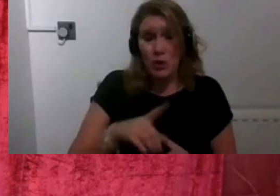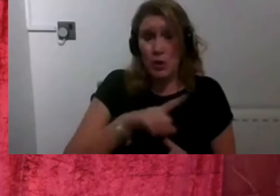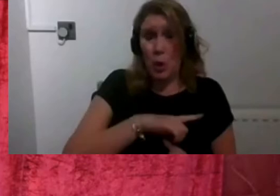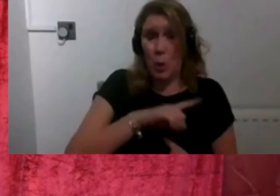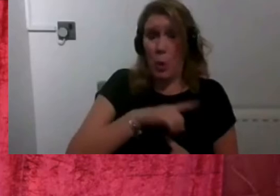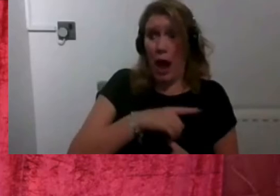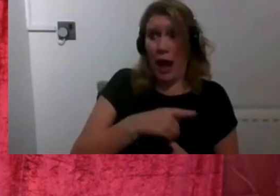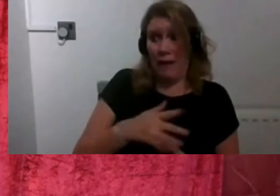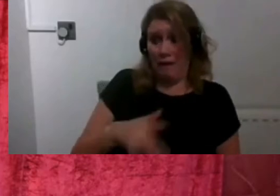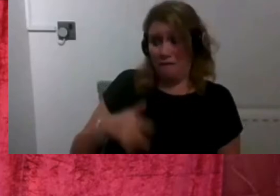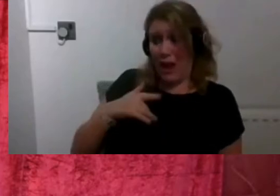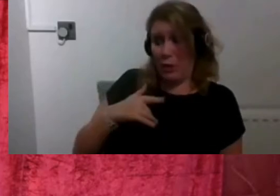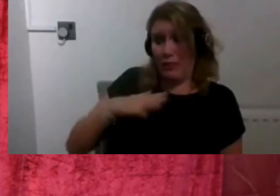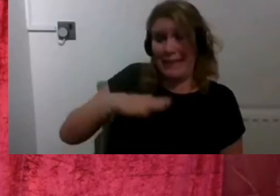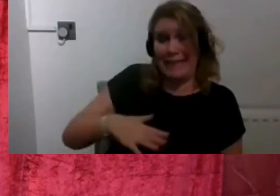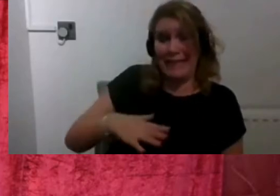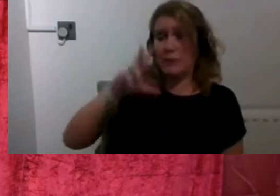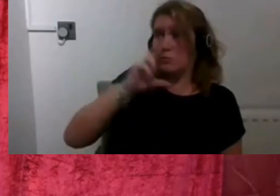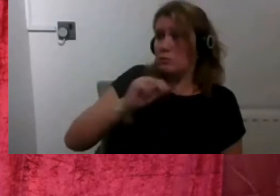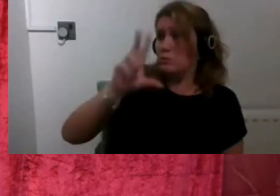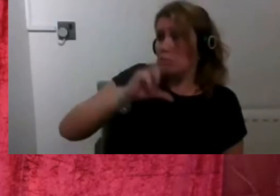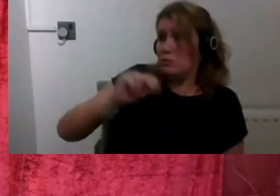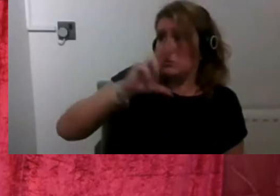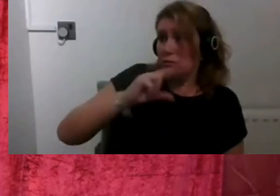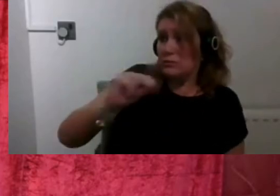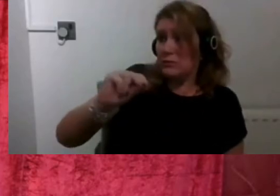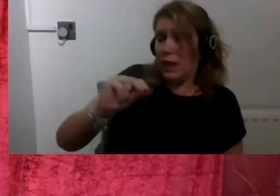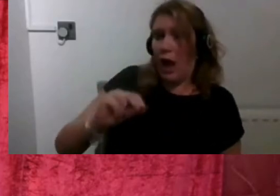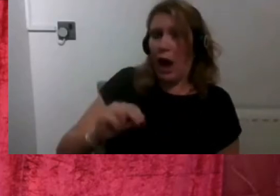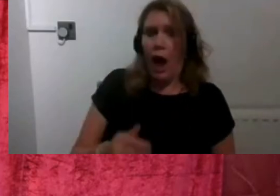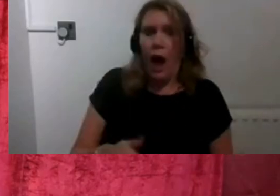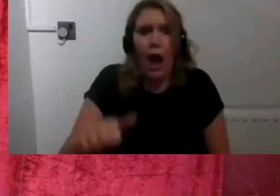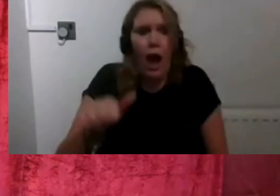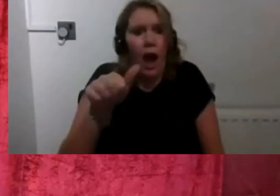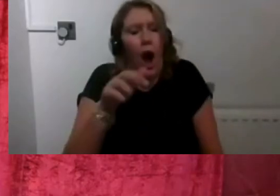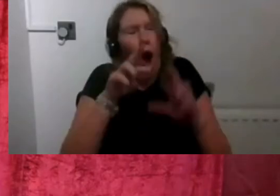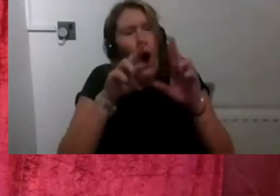To speak like he's my best mate, I do hope his conscience is appeased